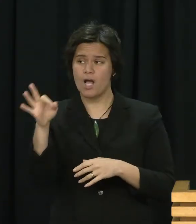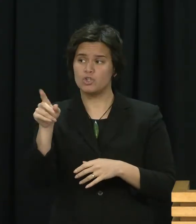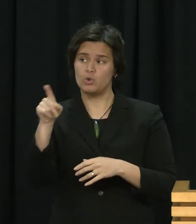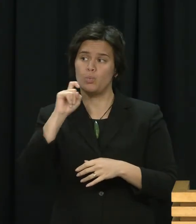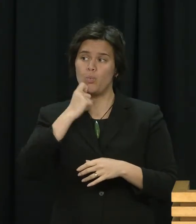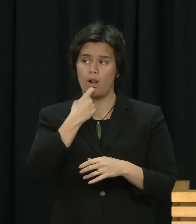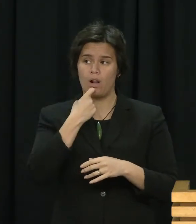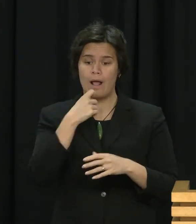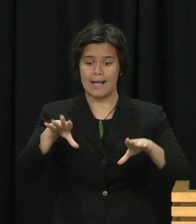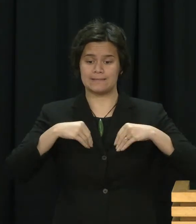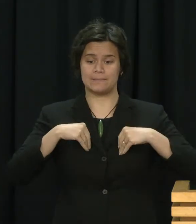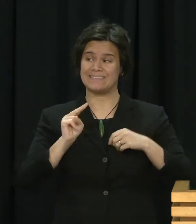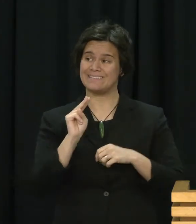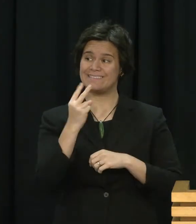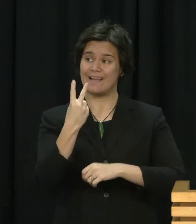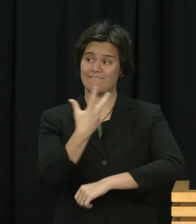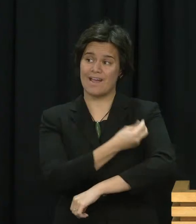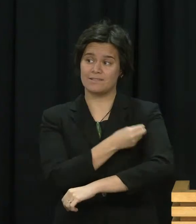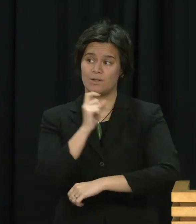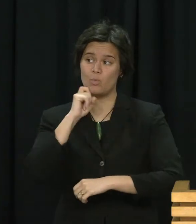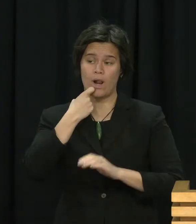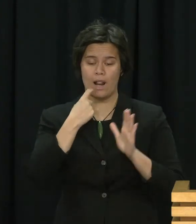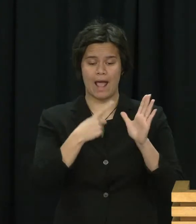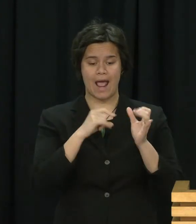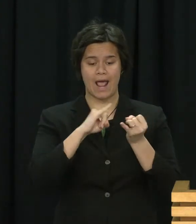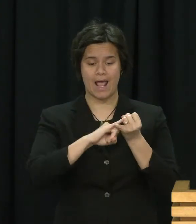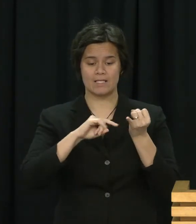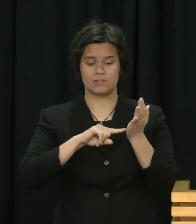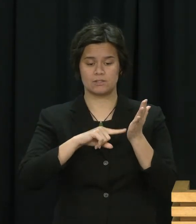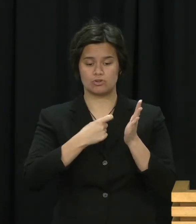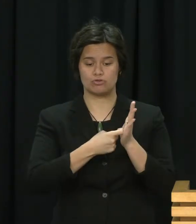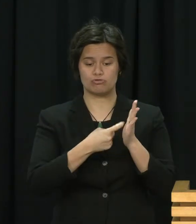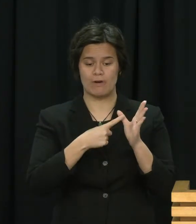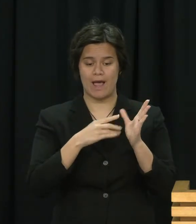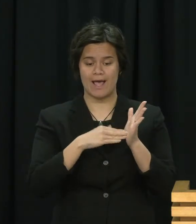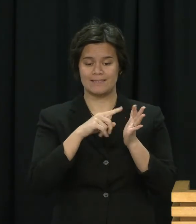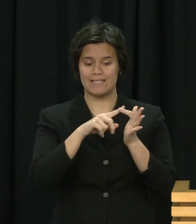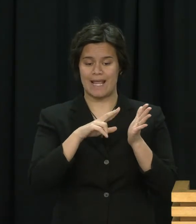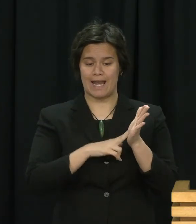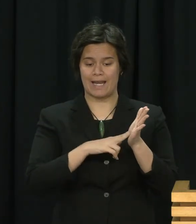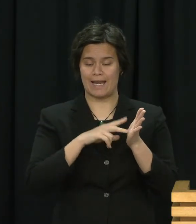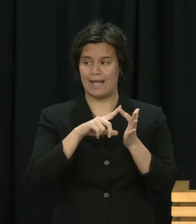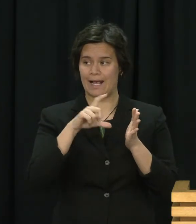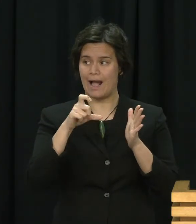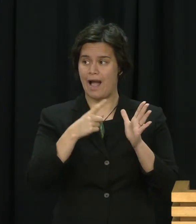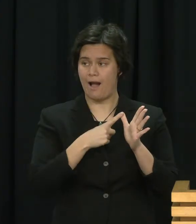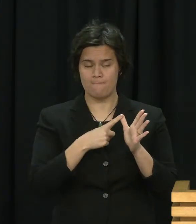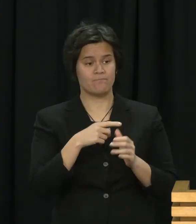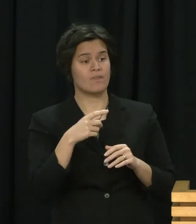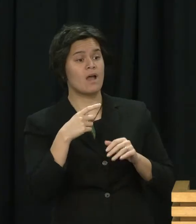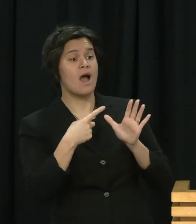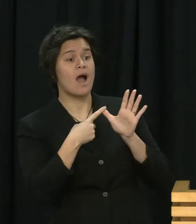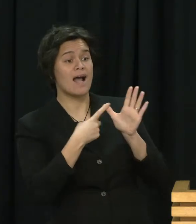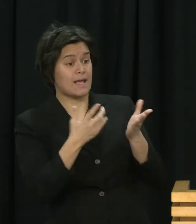Johnson vaccine? Ultimately, that decision sits with Medsafe. As we've indicated before, they are close to